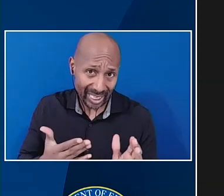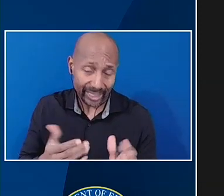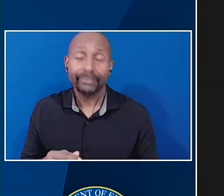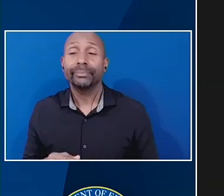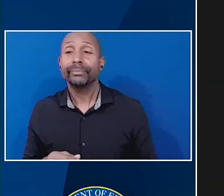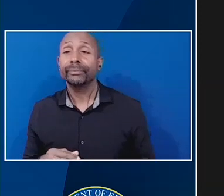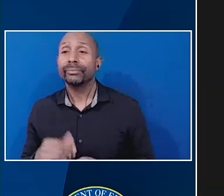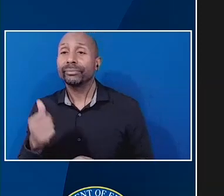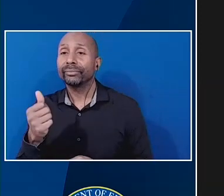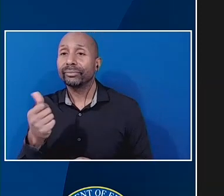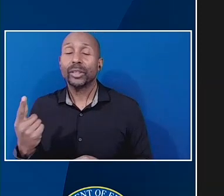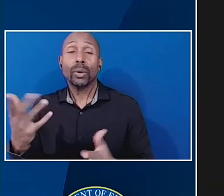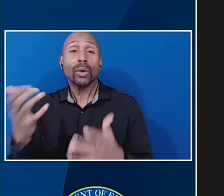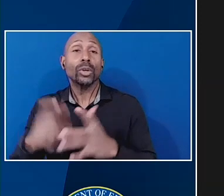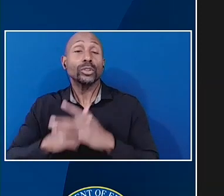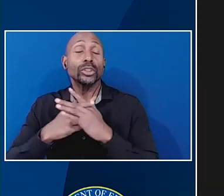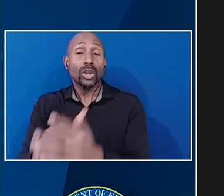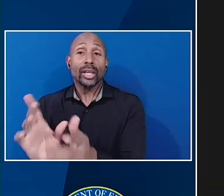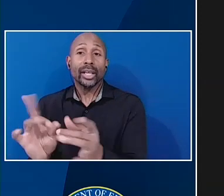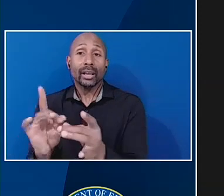looking at, I guess we'll start with